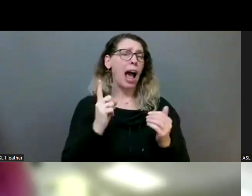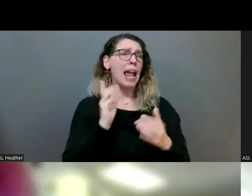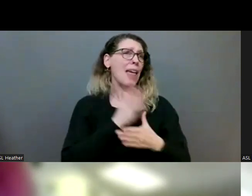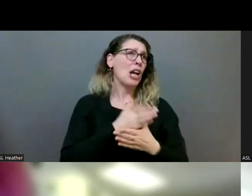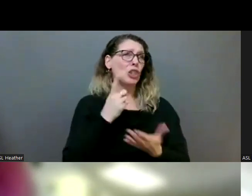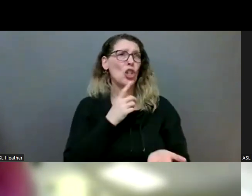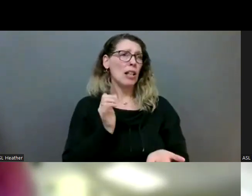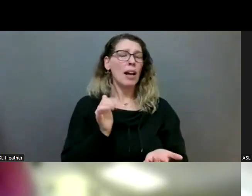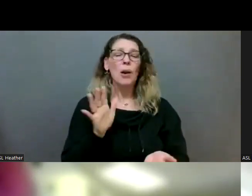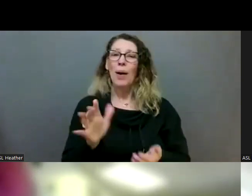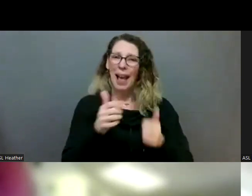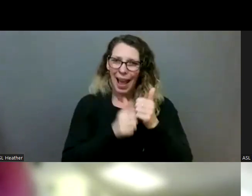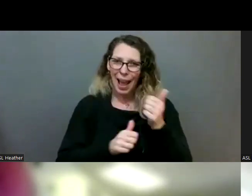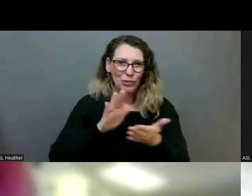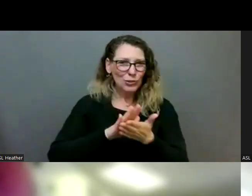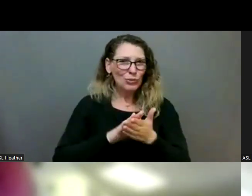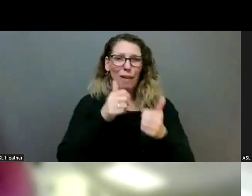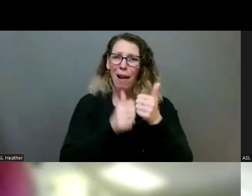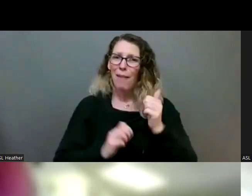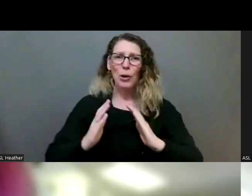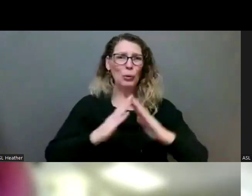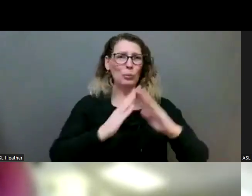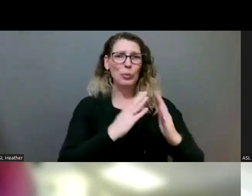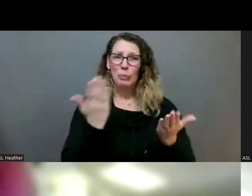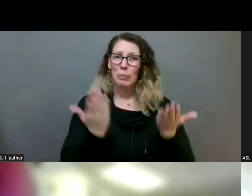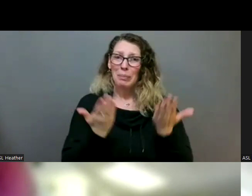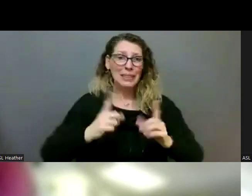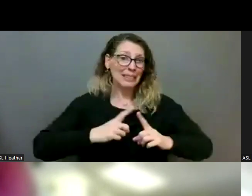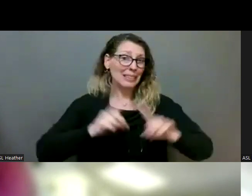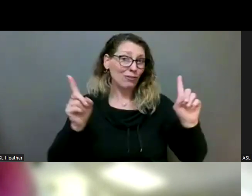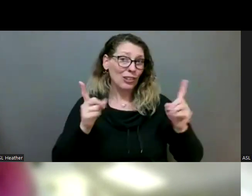because every school, every community might have other different successful Tier 1 interventions